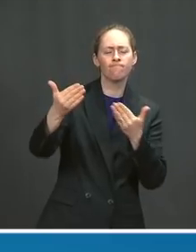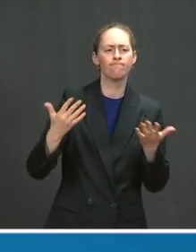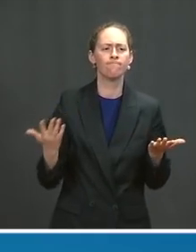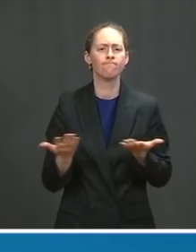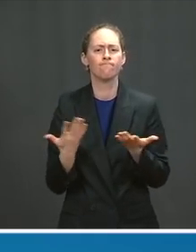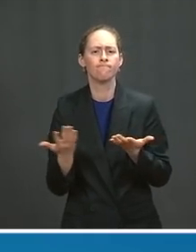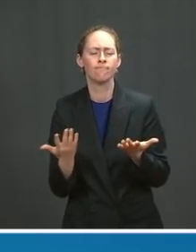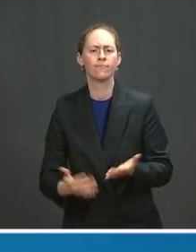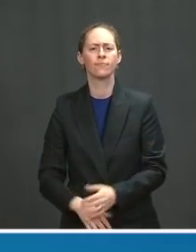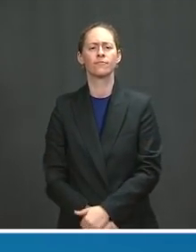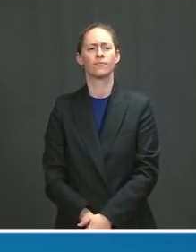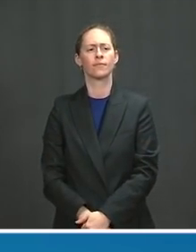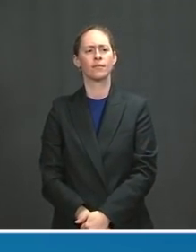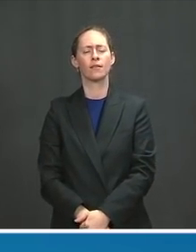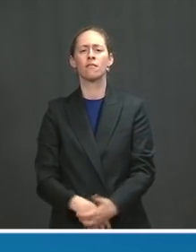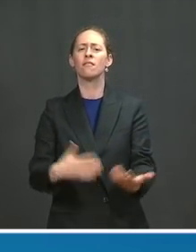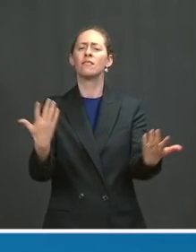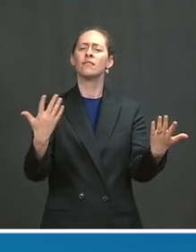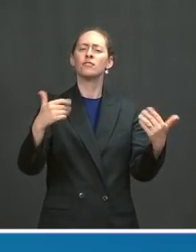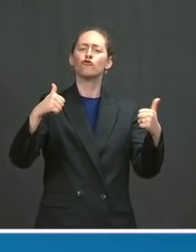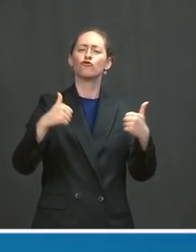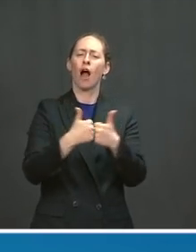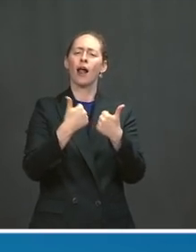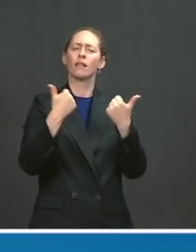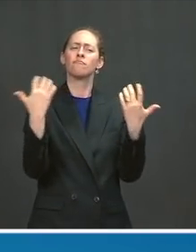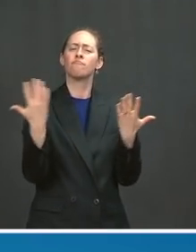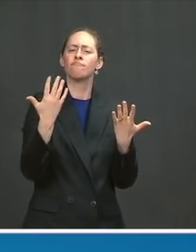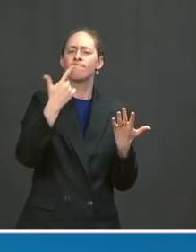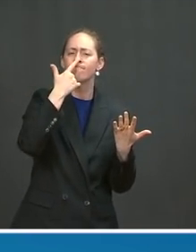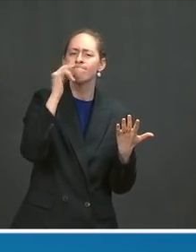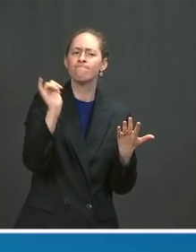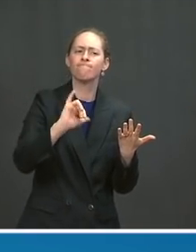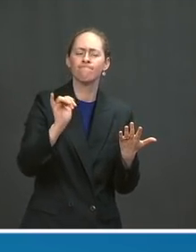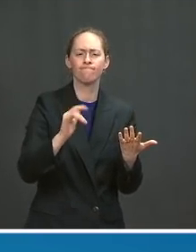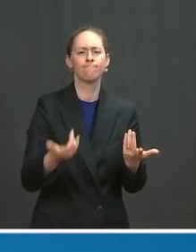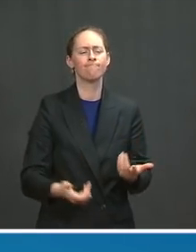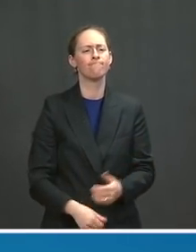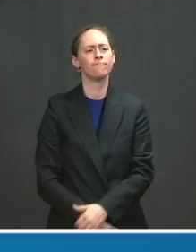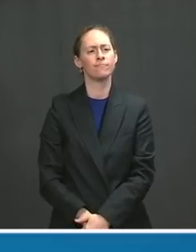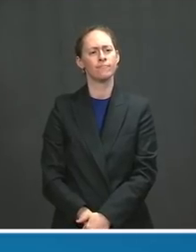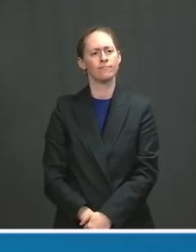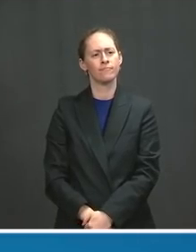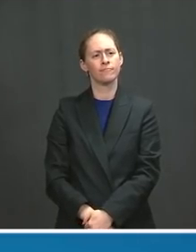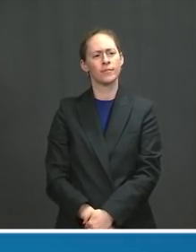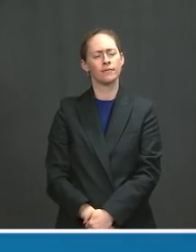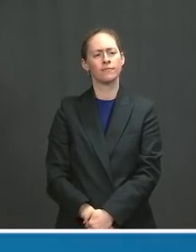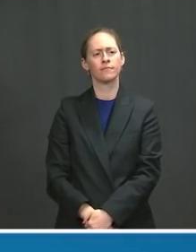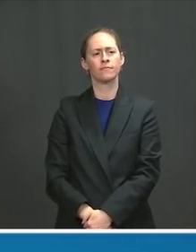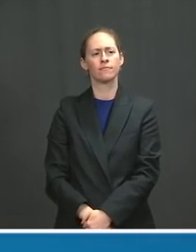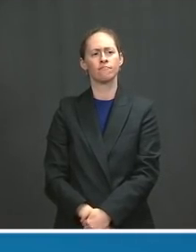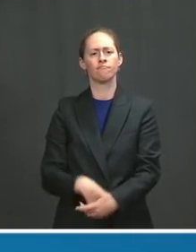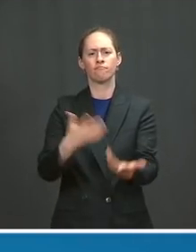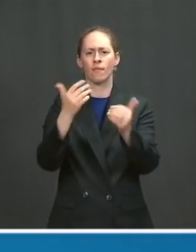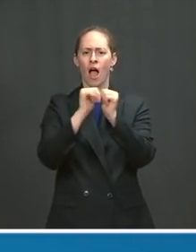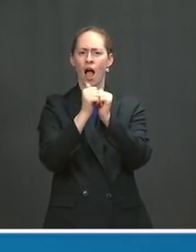is how to mount a modern defense to these modern threats.